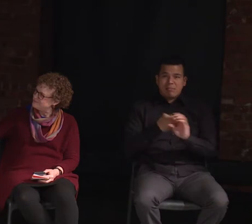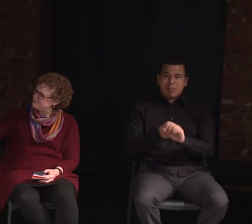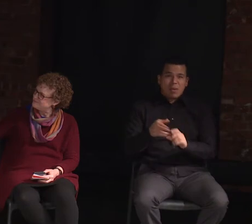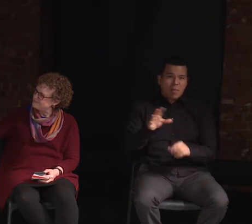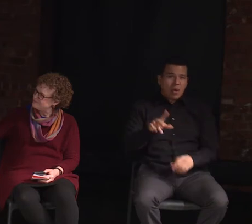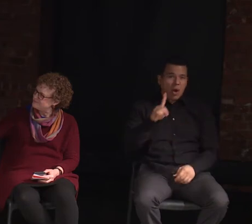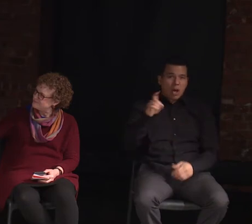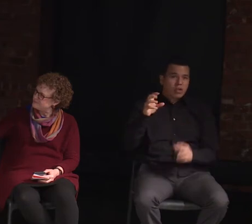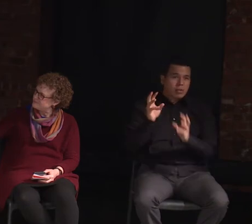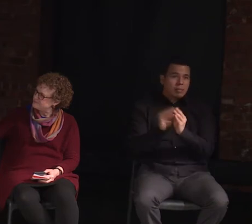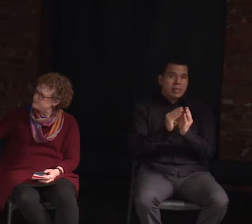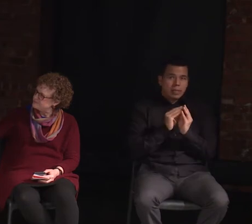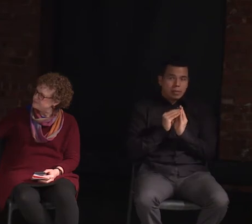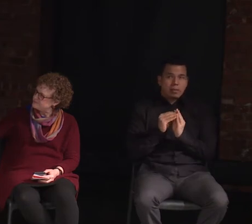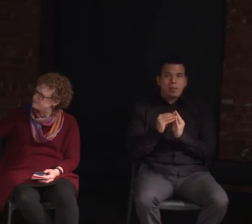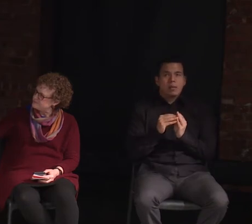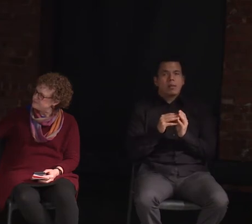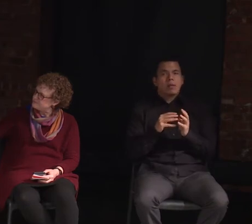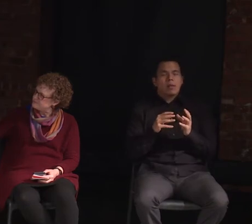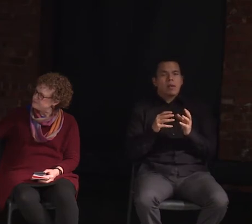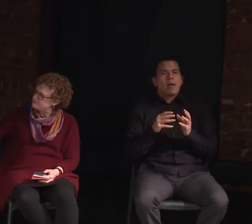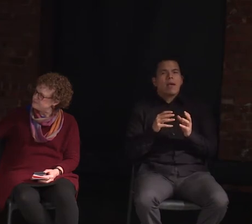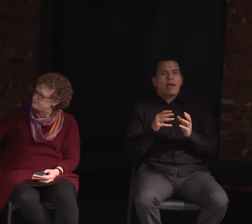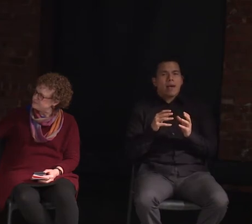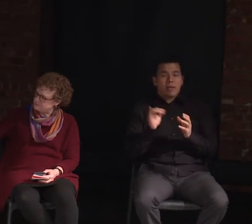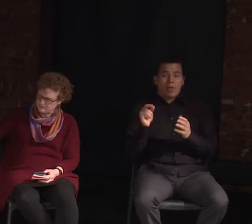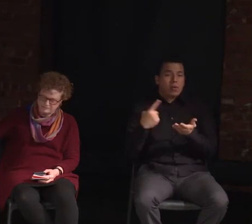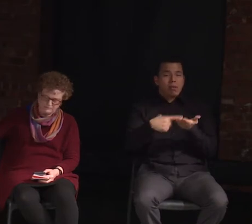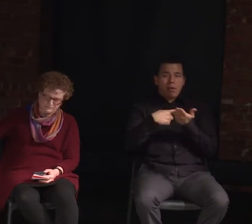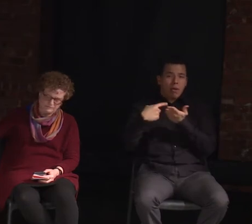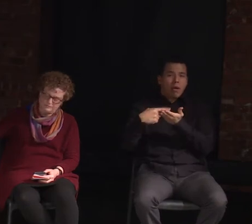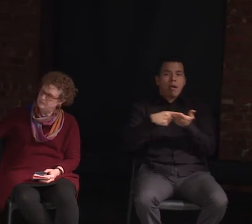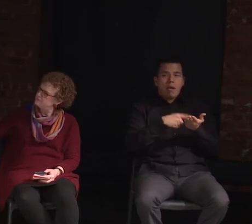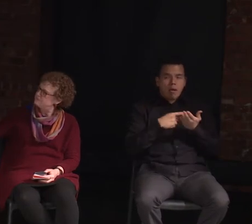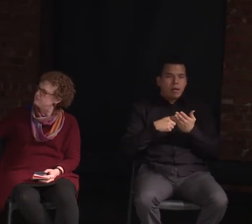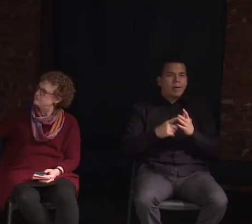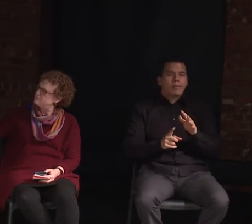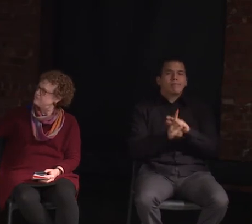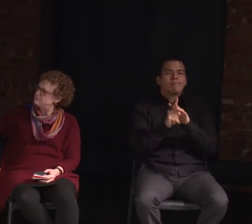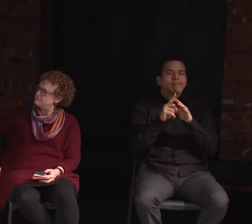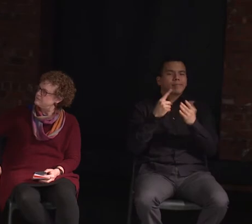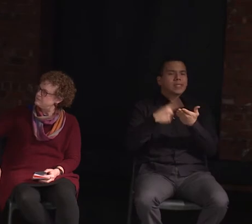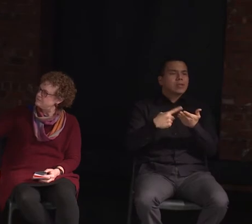A lot of stuff came up and bubbled to the surface in relationship to equity.